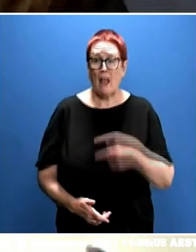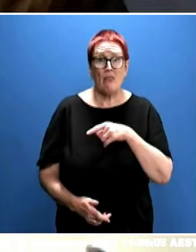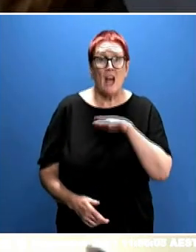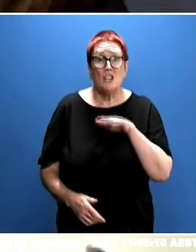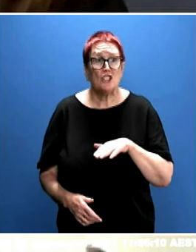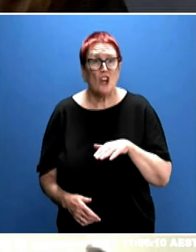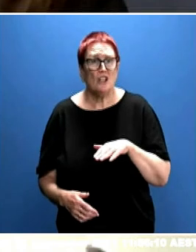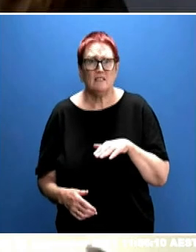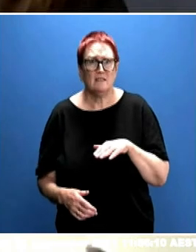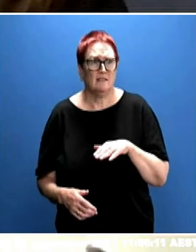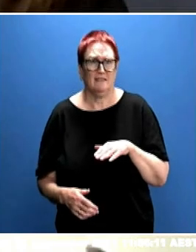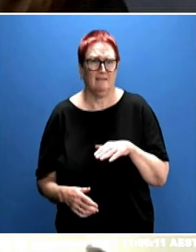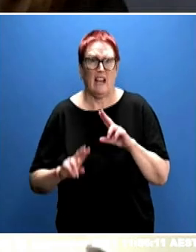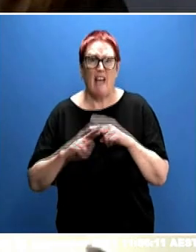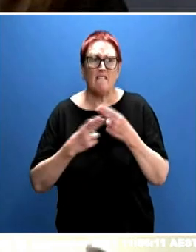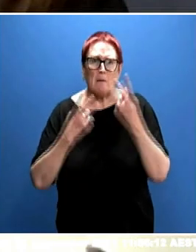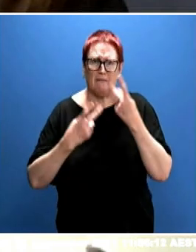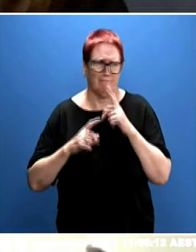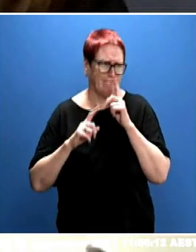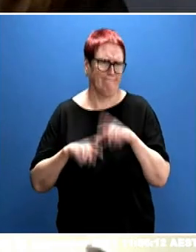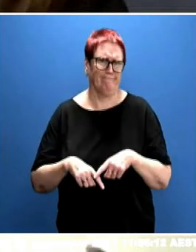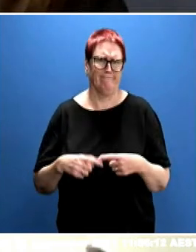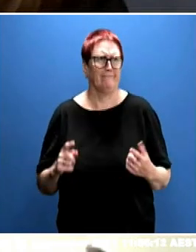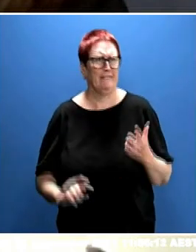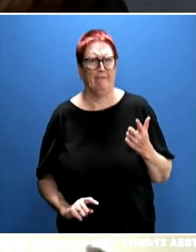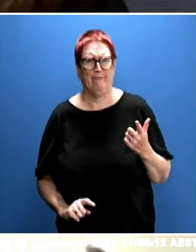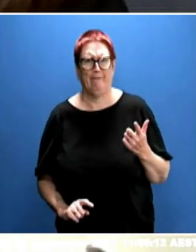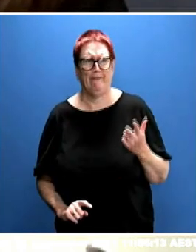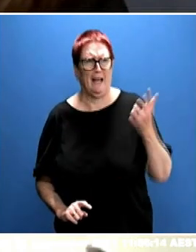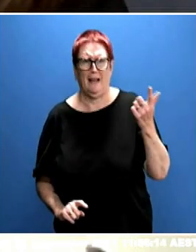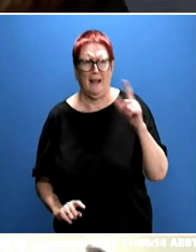of any personal visits from family, it's just simply a bridge too far